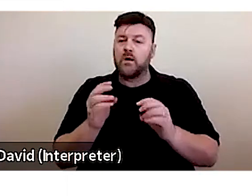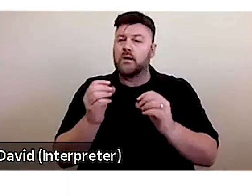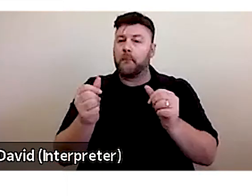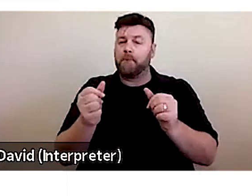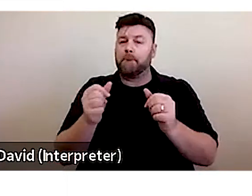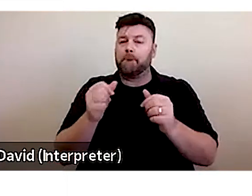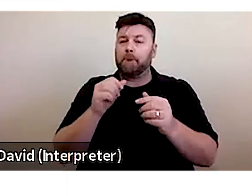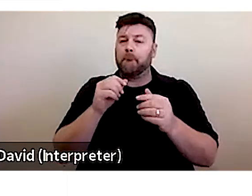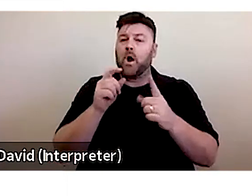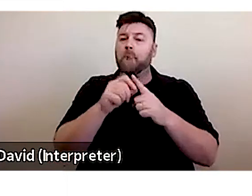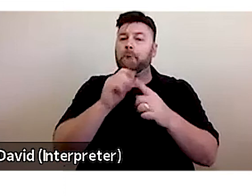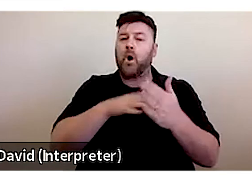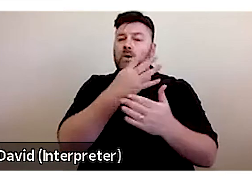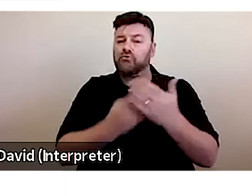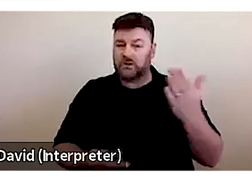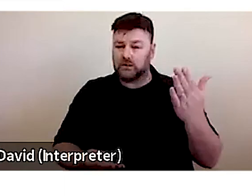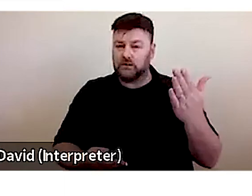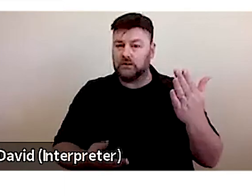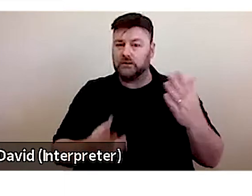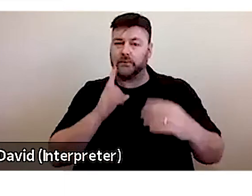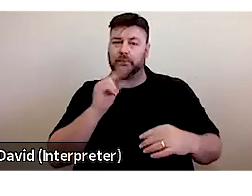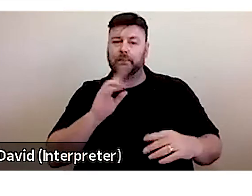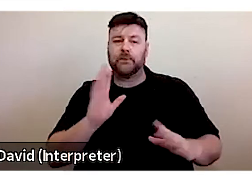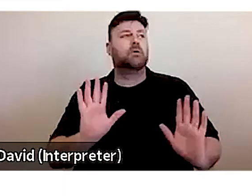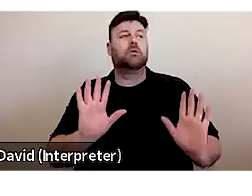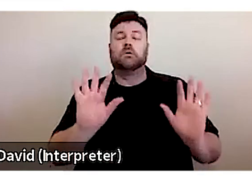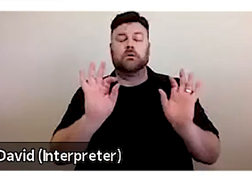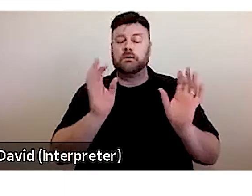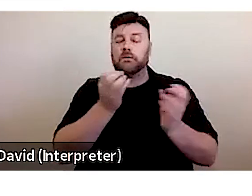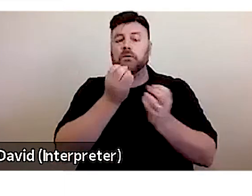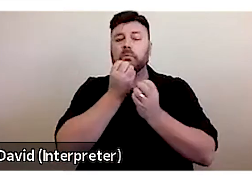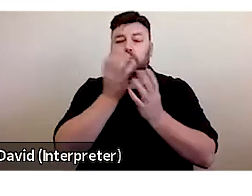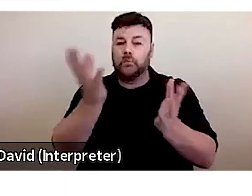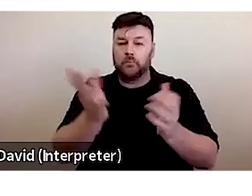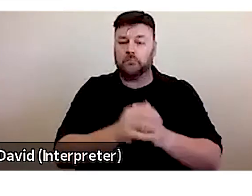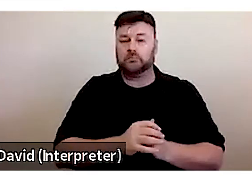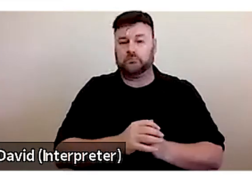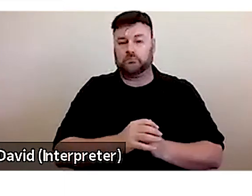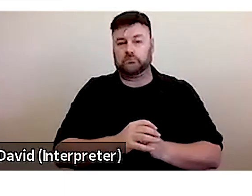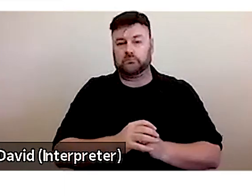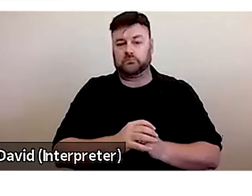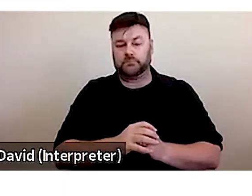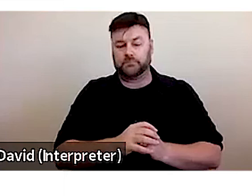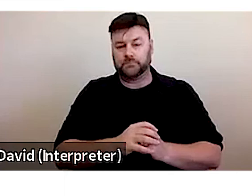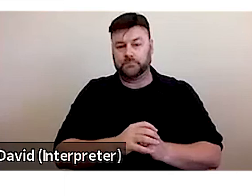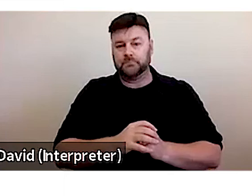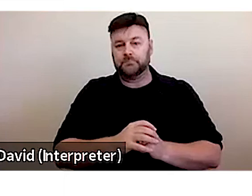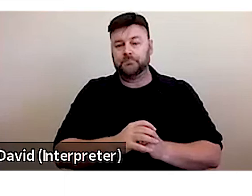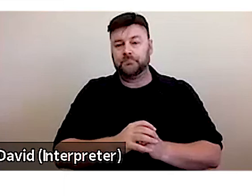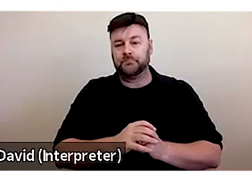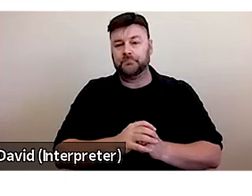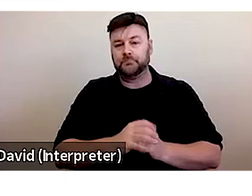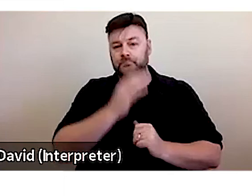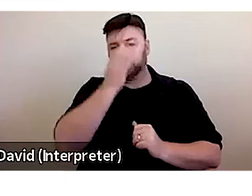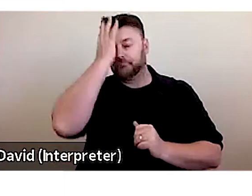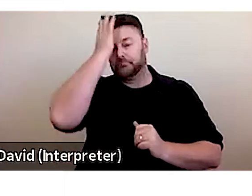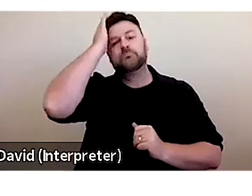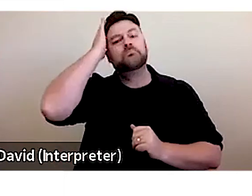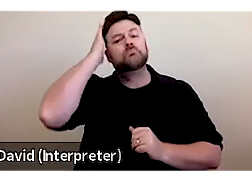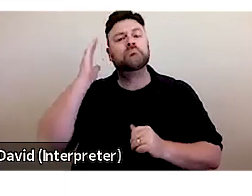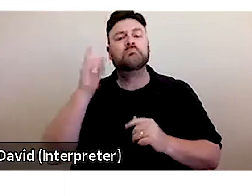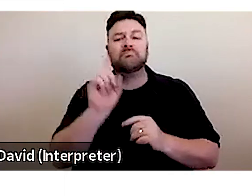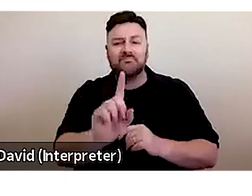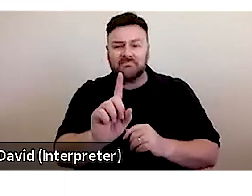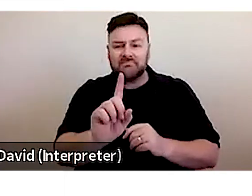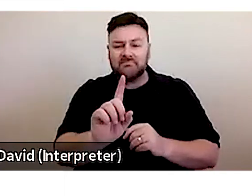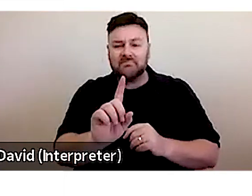It was spoken word but it had no captioning of any kind and it was